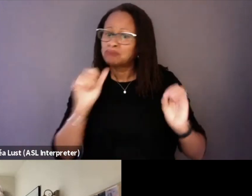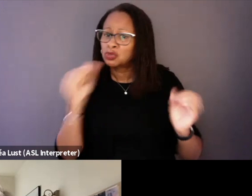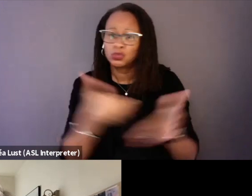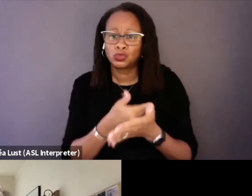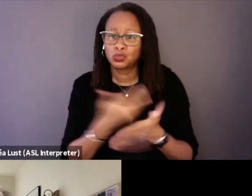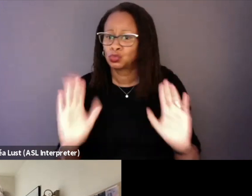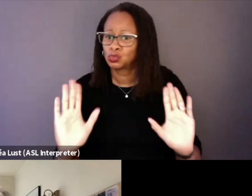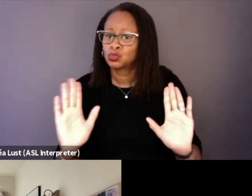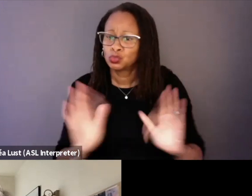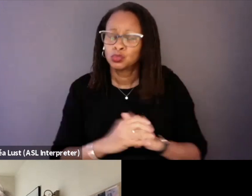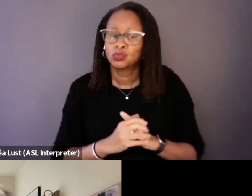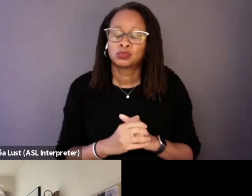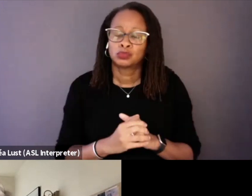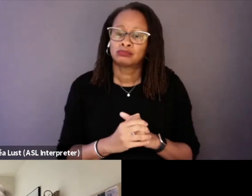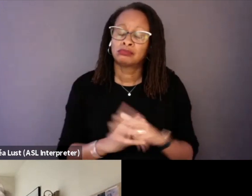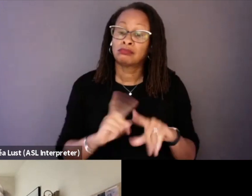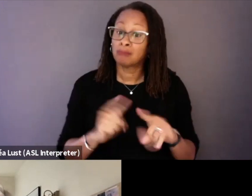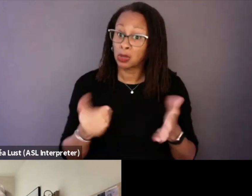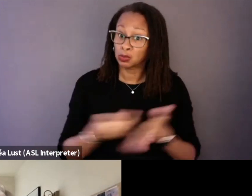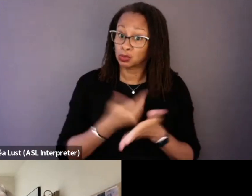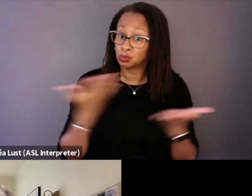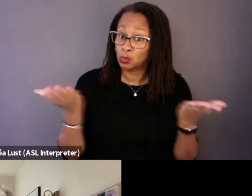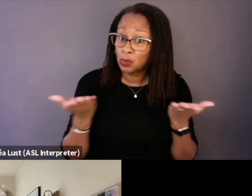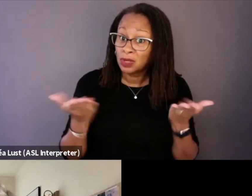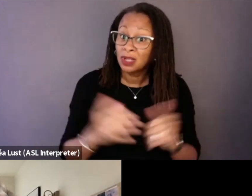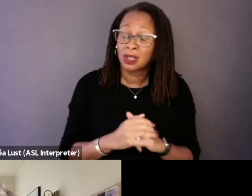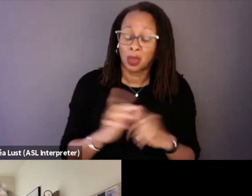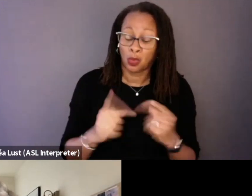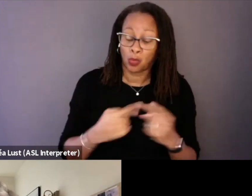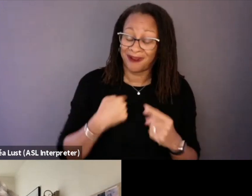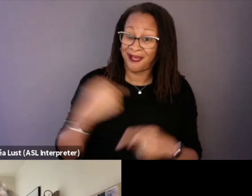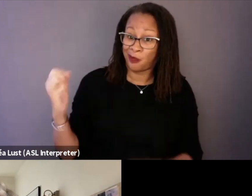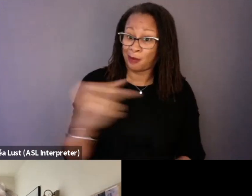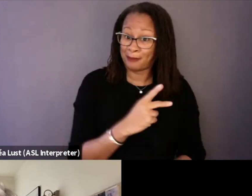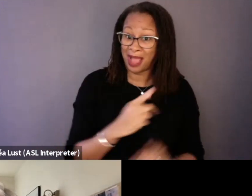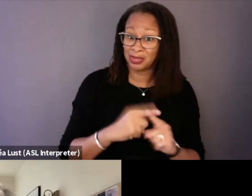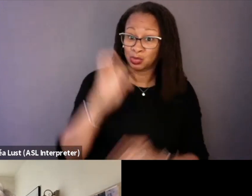but what was new though, when I went back was that